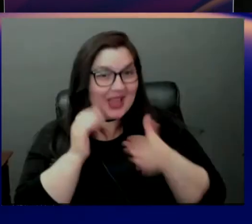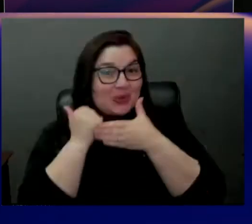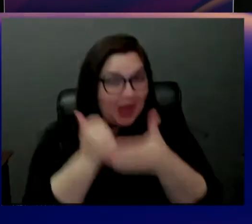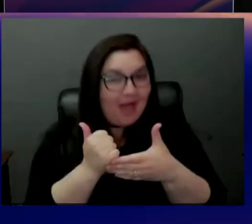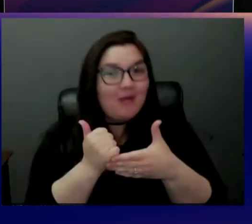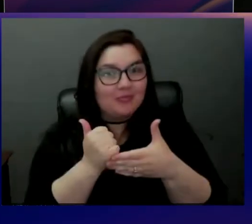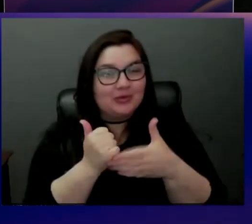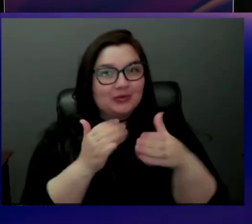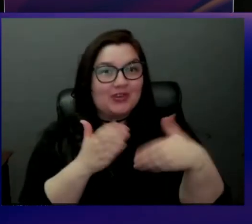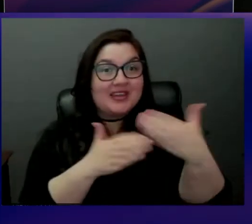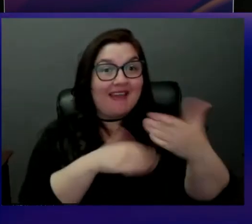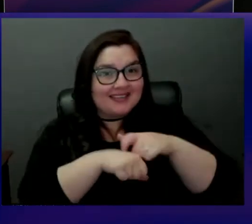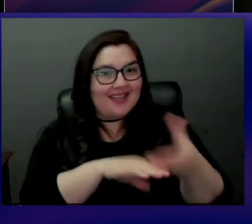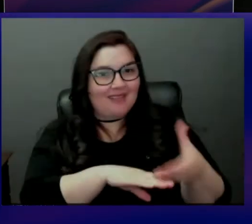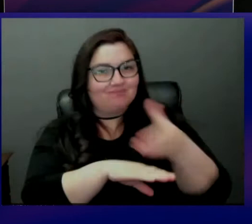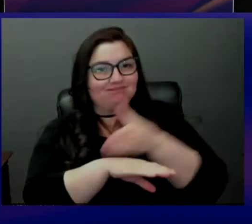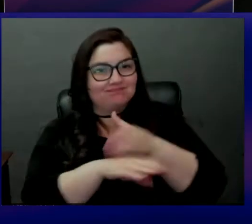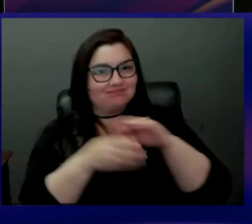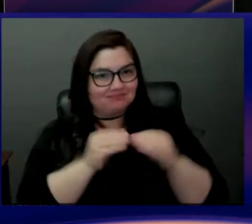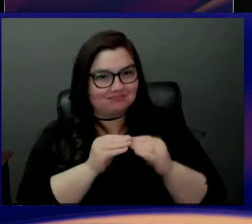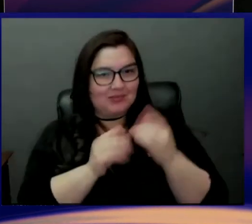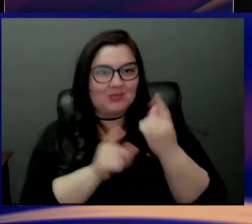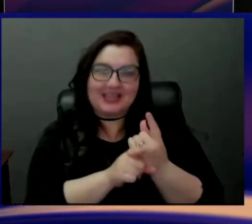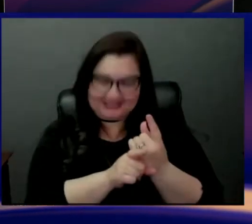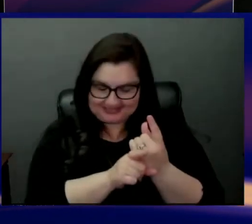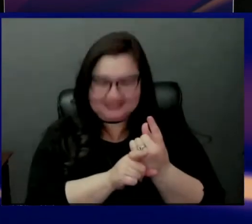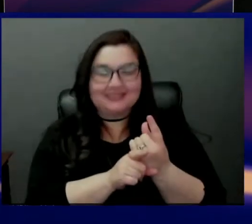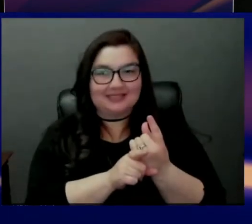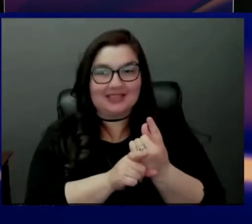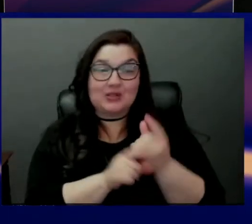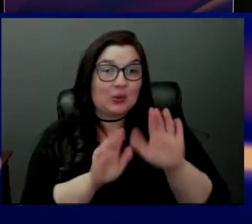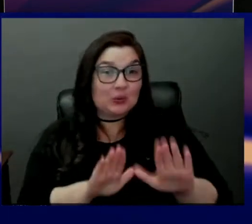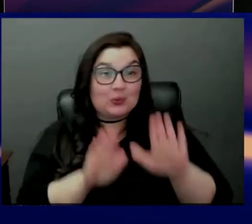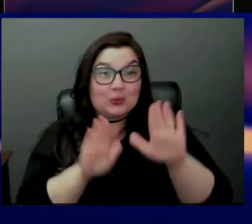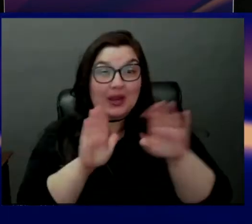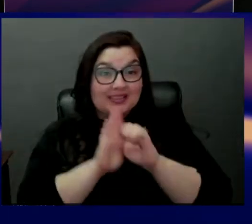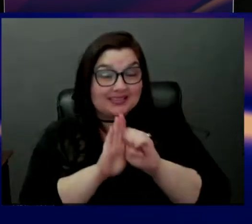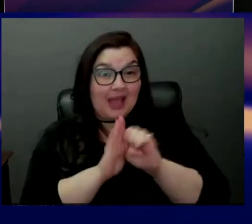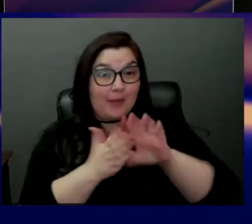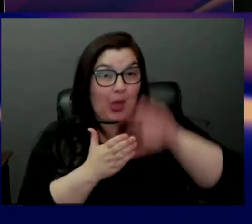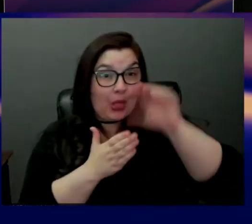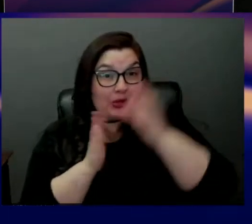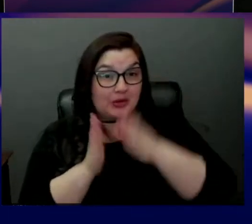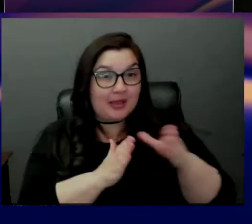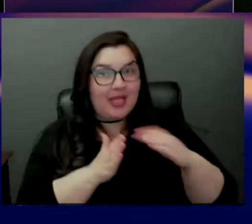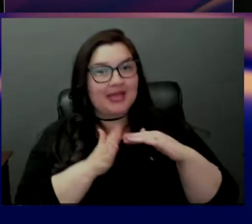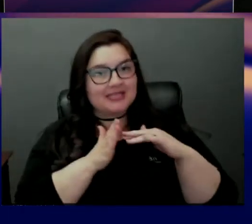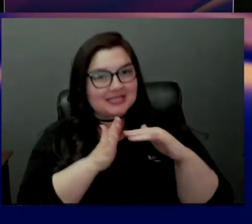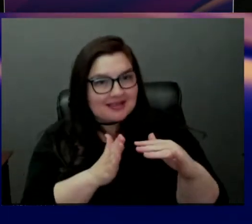So this is a great example of a learning plan. This is really a study map for you to go back and say,